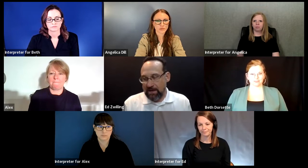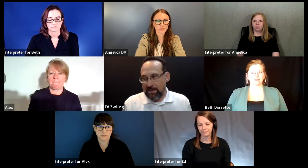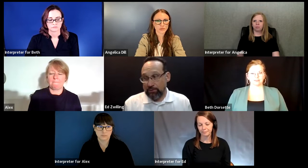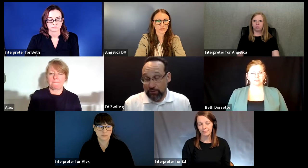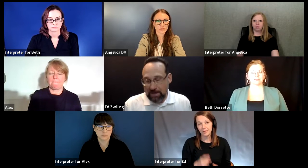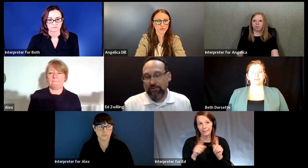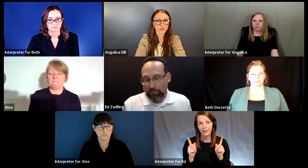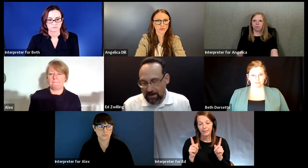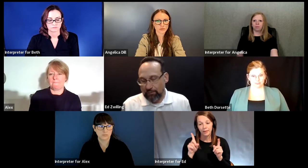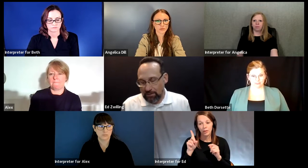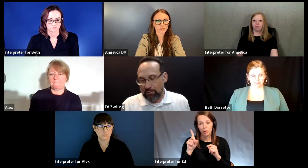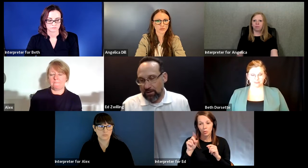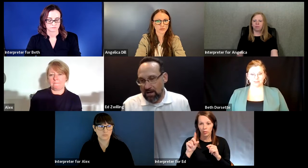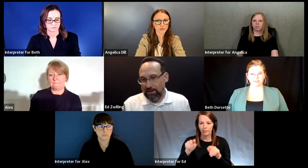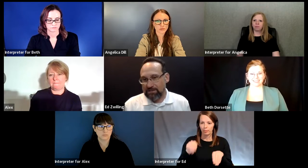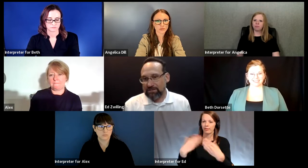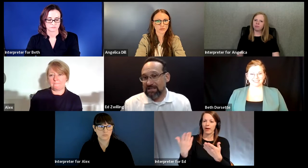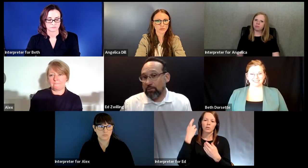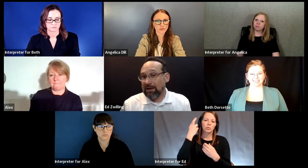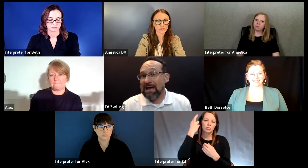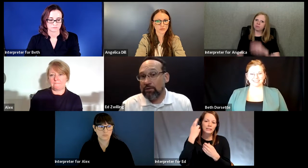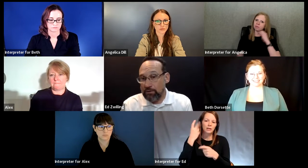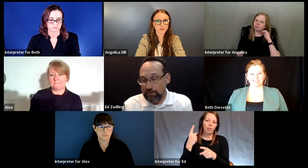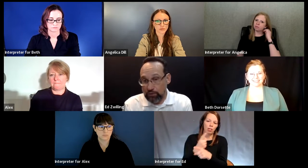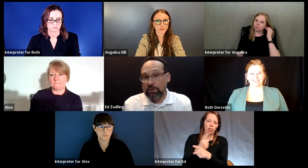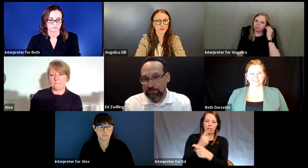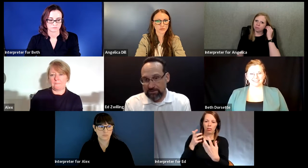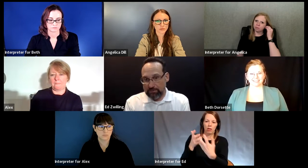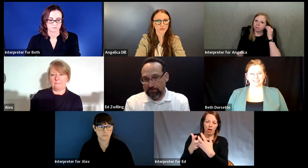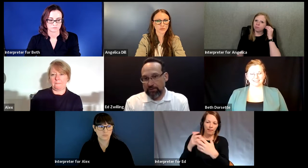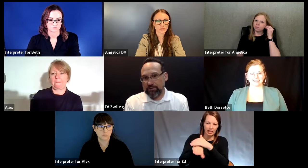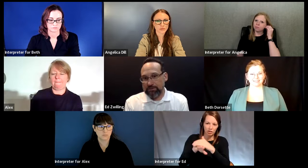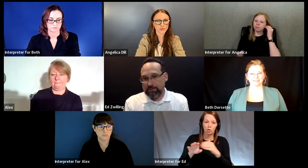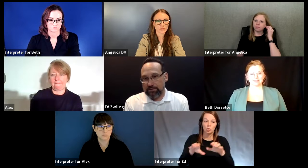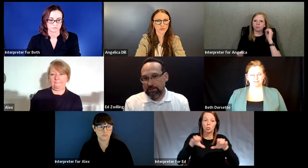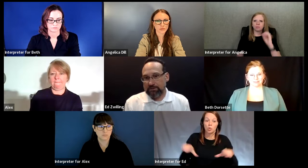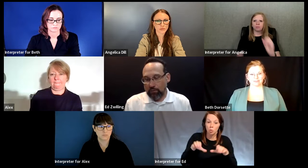But they do have to provide reasonable accommodations that would allow you to do those essential functions.